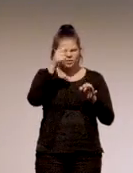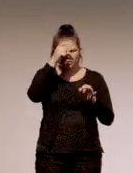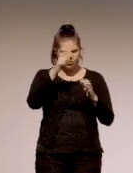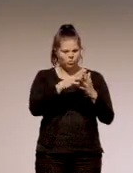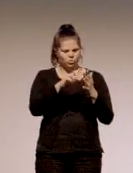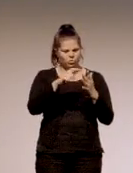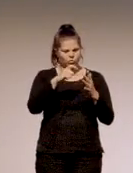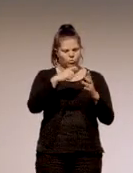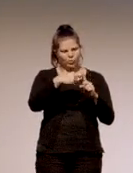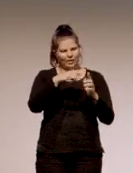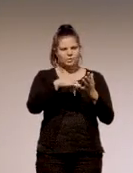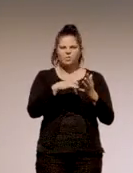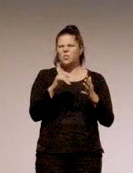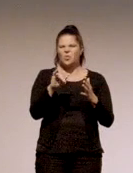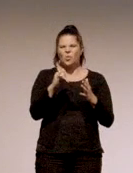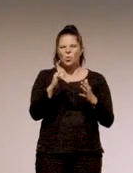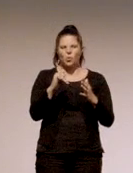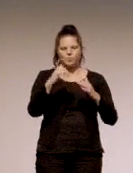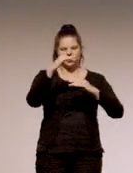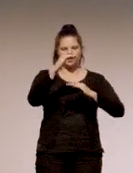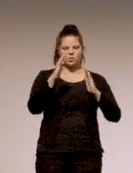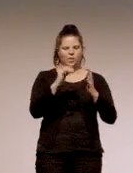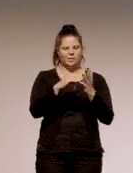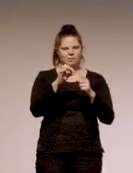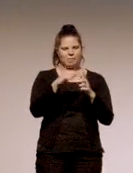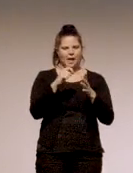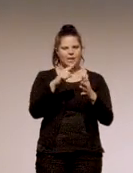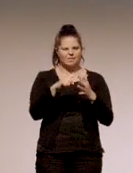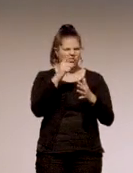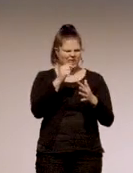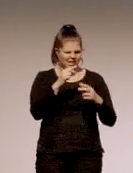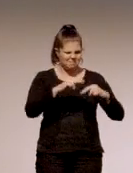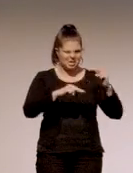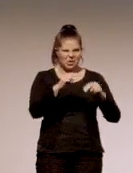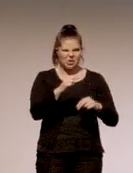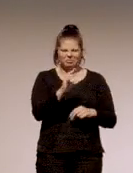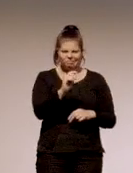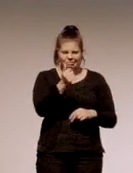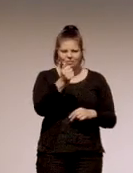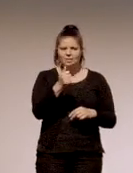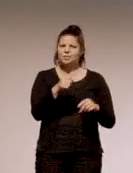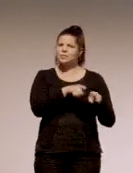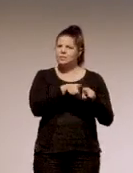you can build in minutes, why shouldn't we have one of those for government that's got accessibility and other components like